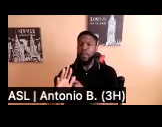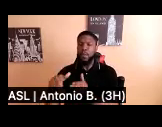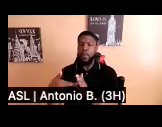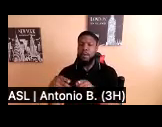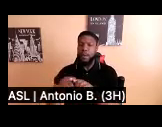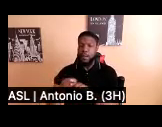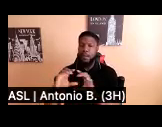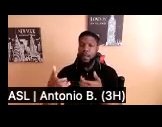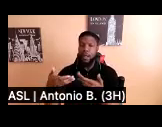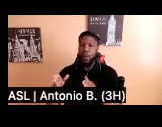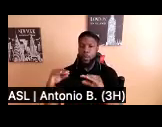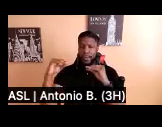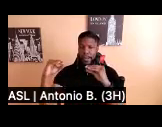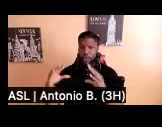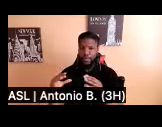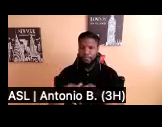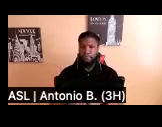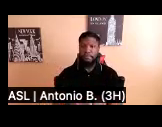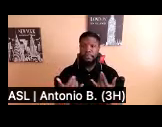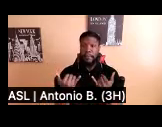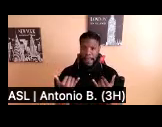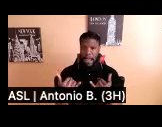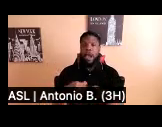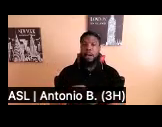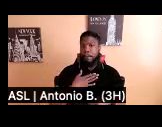So that brings us then to, at least in my opinion, what was the fun part. Right? What